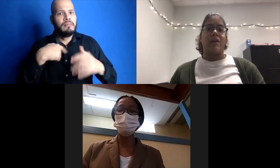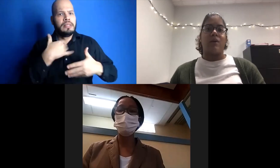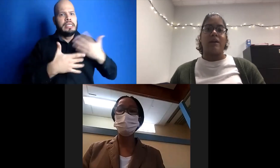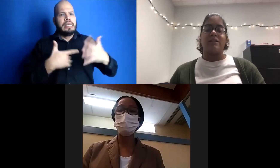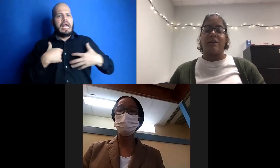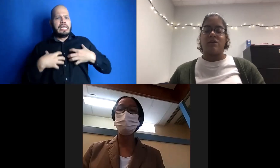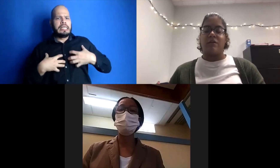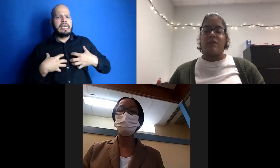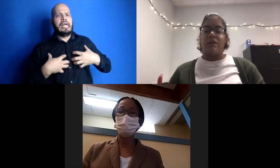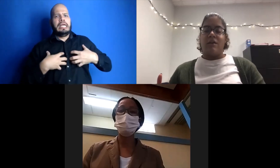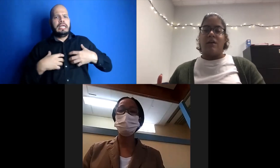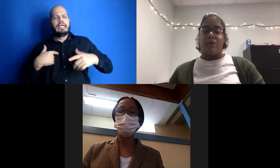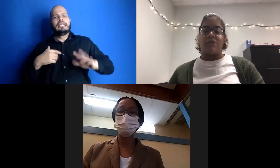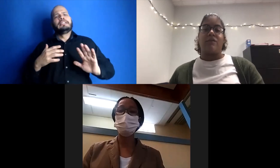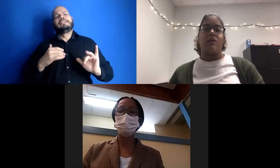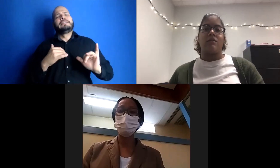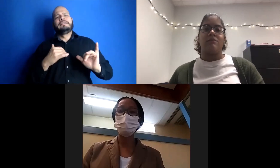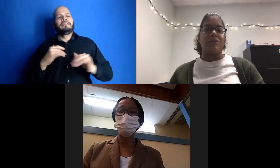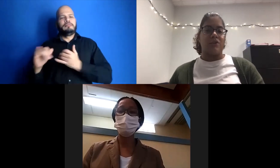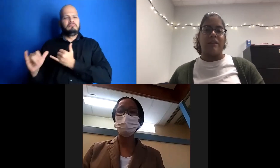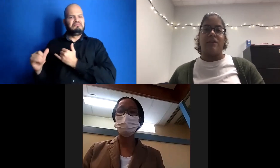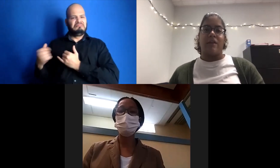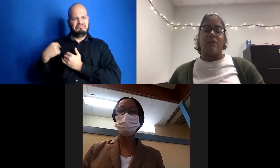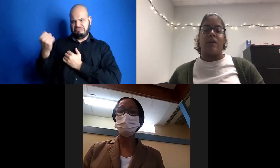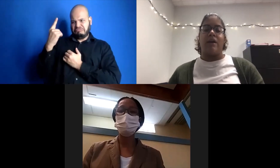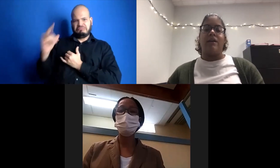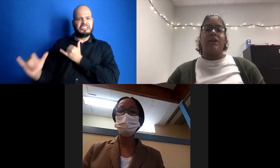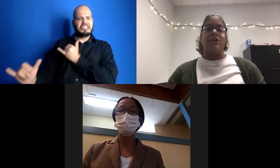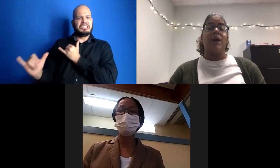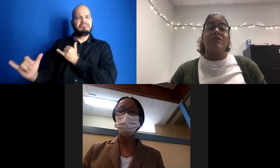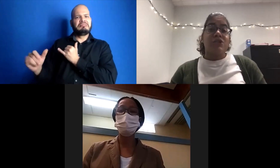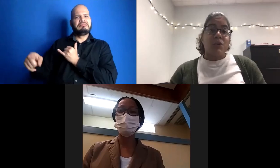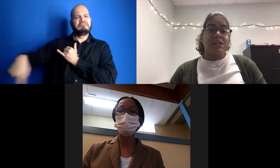way especially they're a person of color I'm sure they feel that way you have a choice do